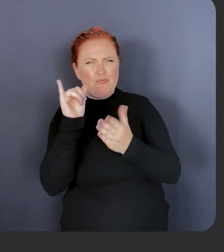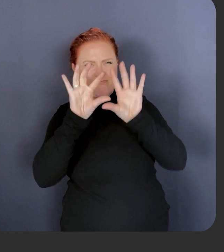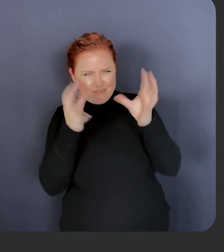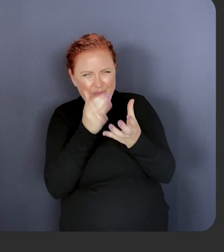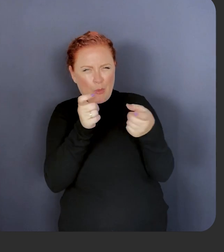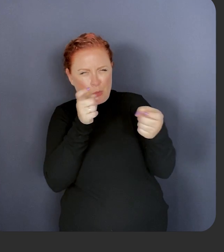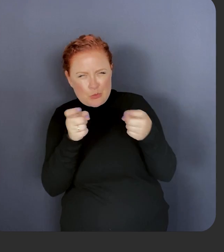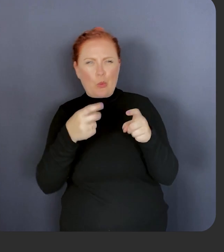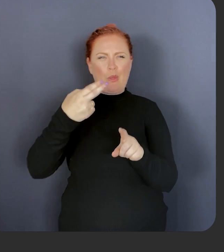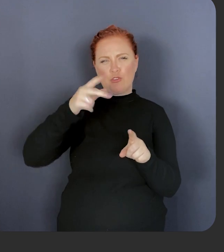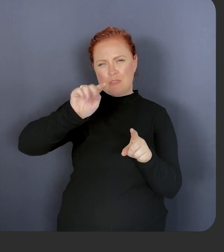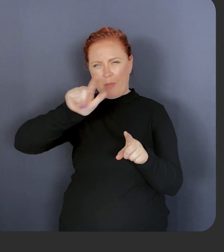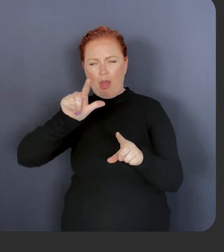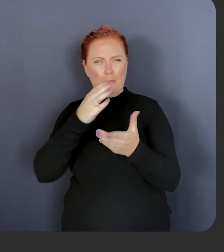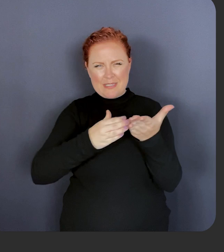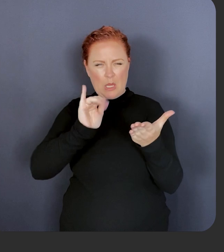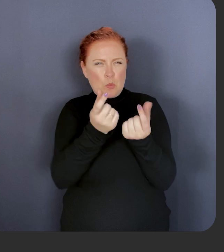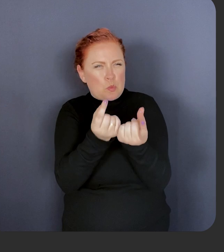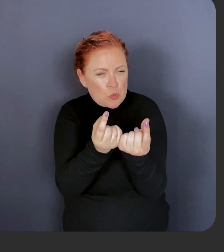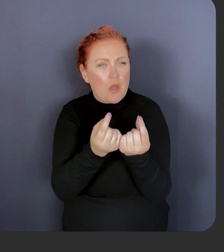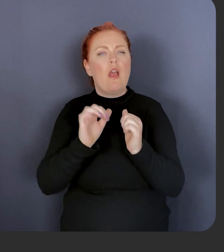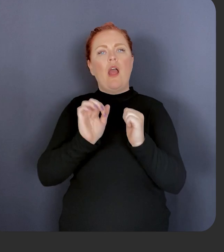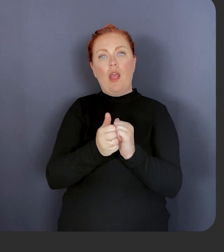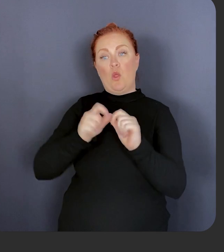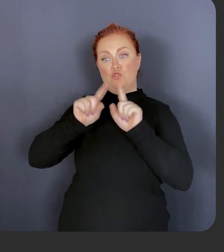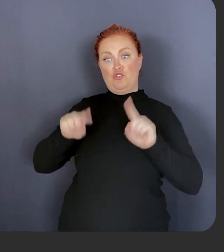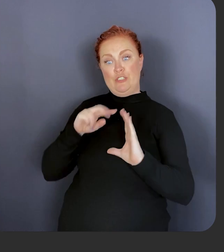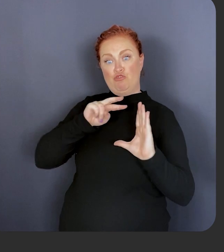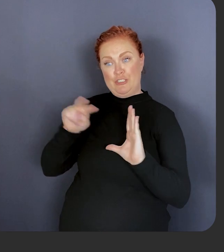or what that HTML element is doing and how to be read to a screen reader,